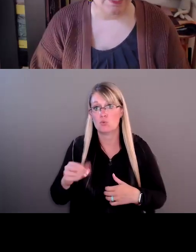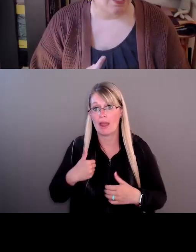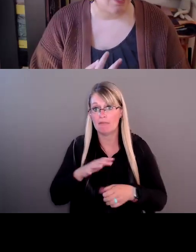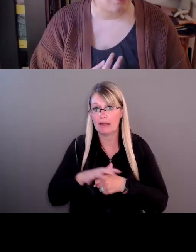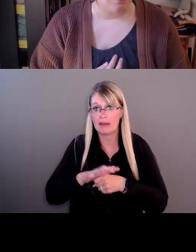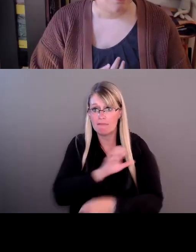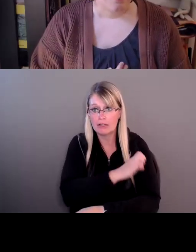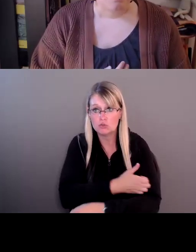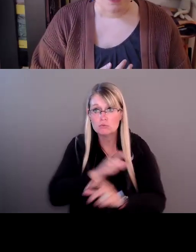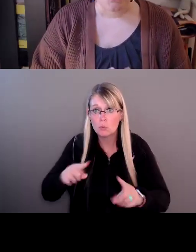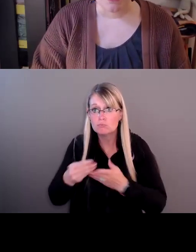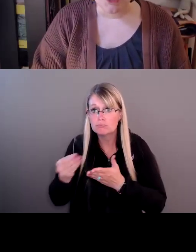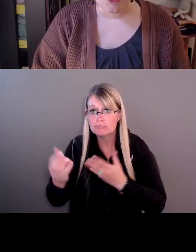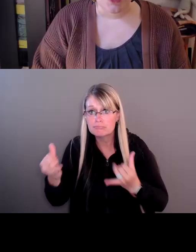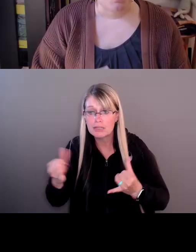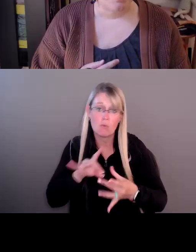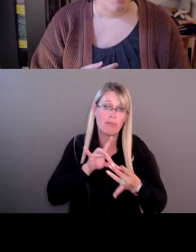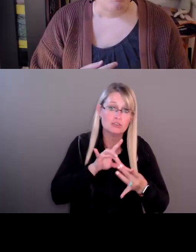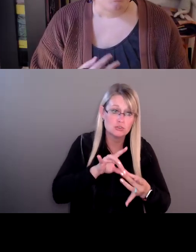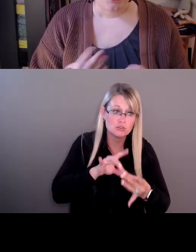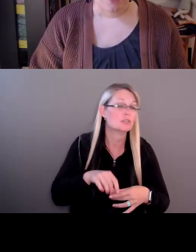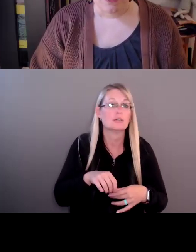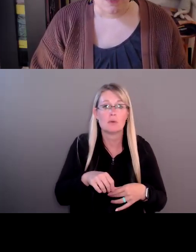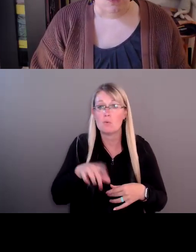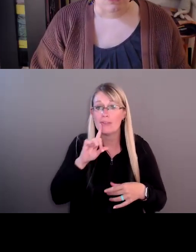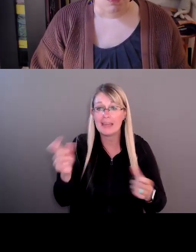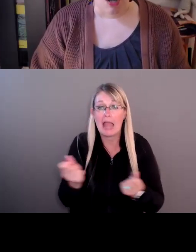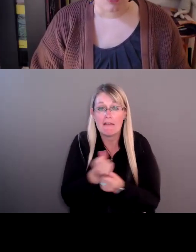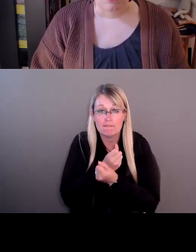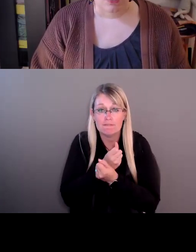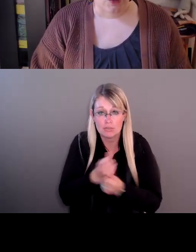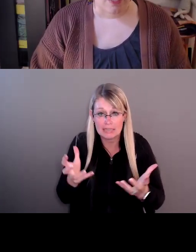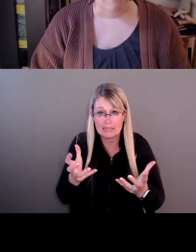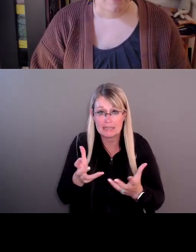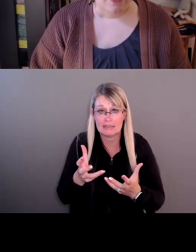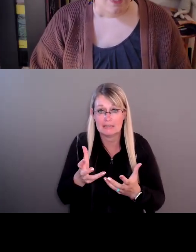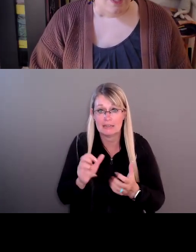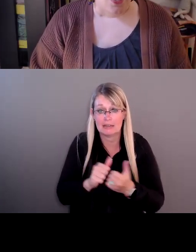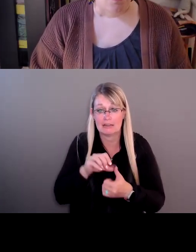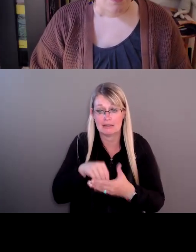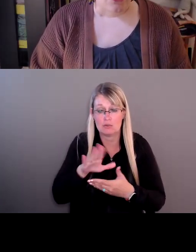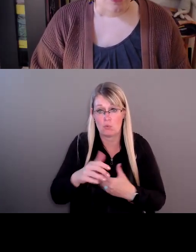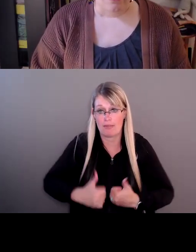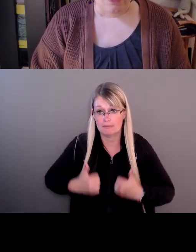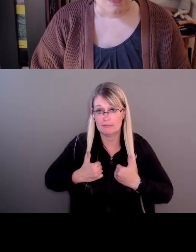today? It impacts relationships. Pretty much every single part of your life, and chronic illnesses